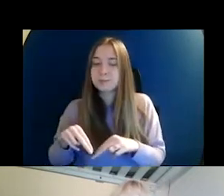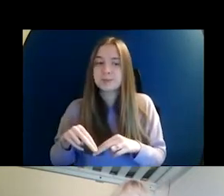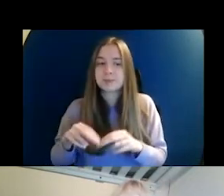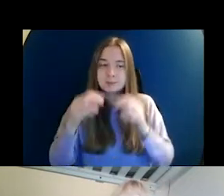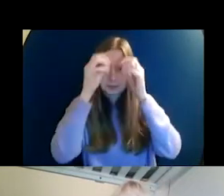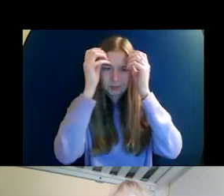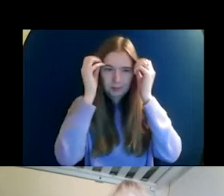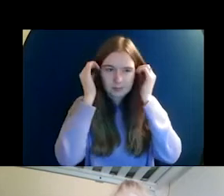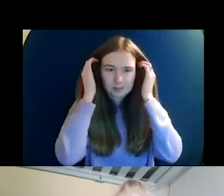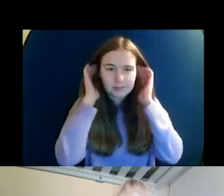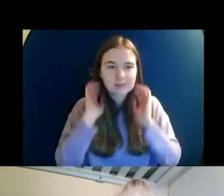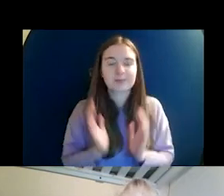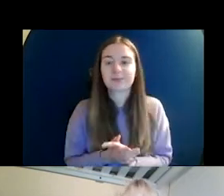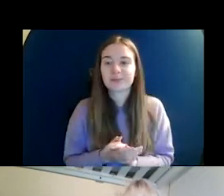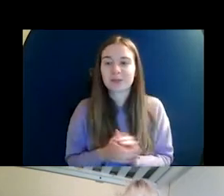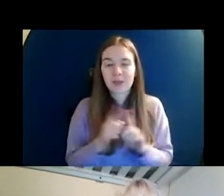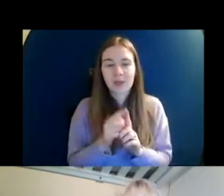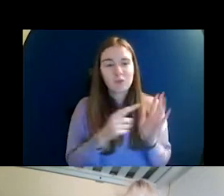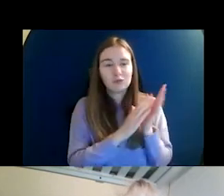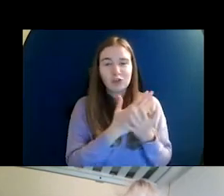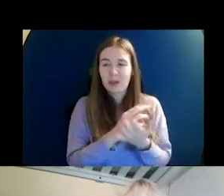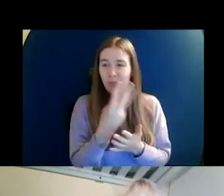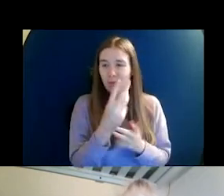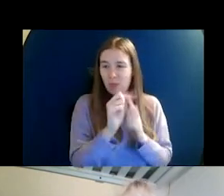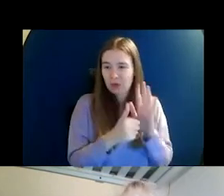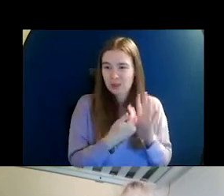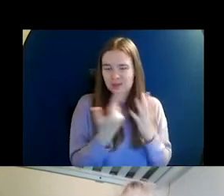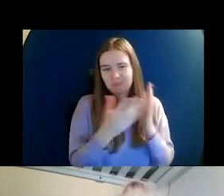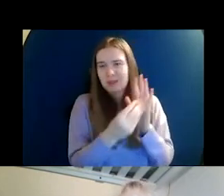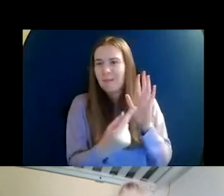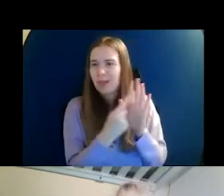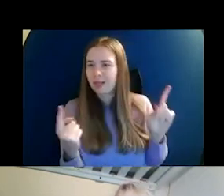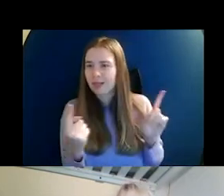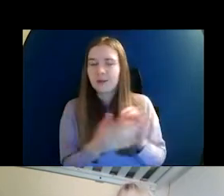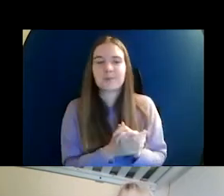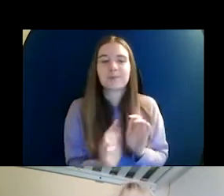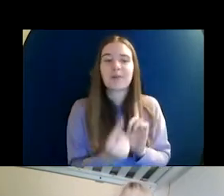So I thought I'd also share three projects today as examples, and the first one is a retrofit project